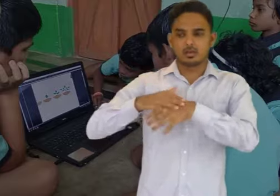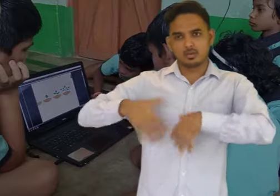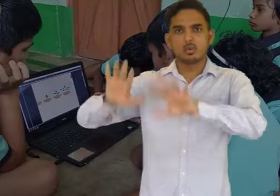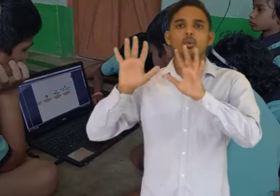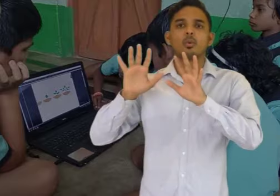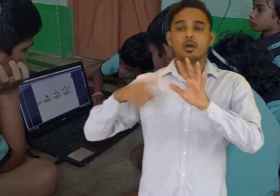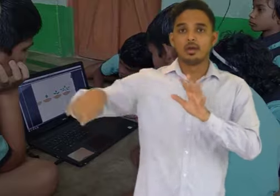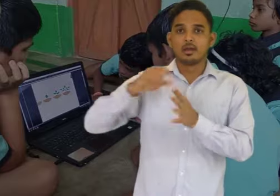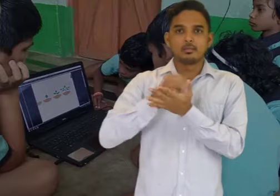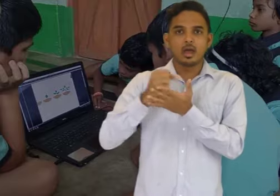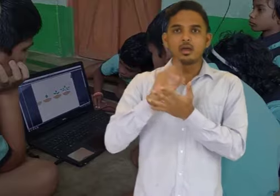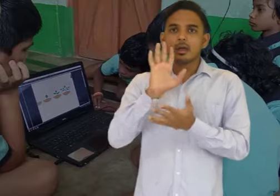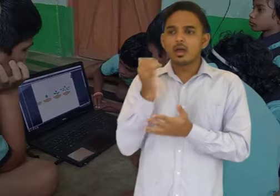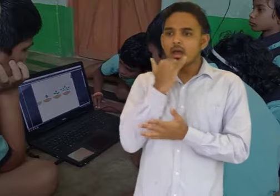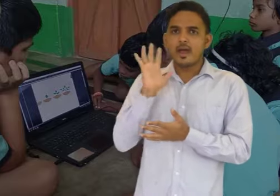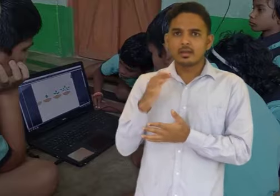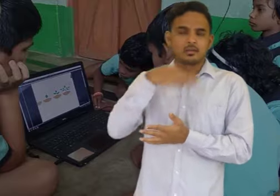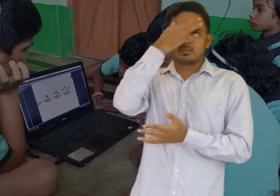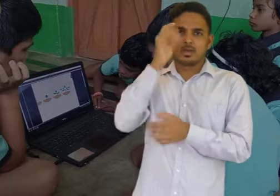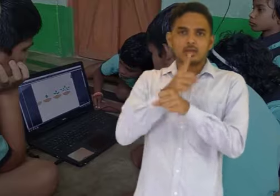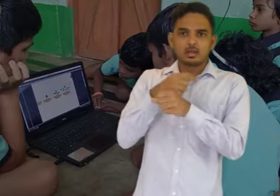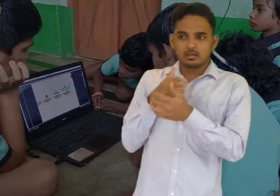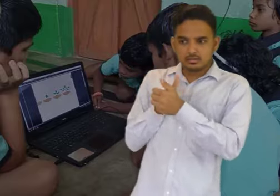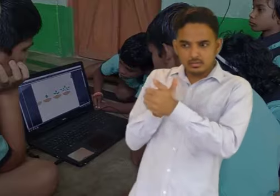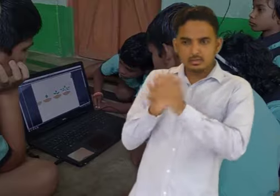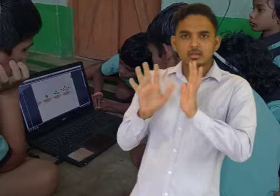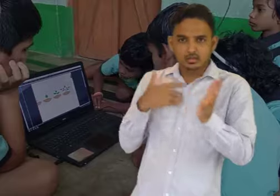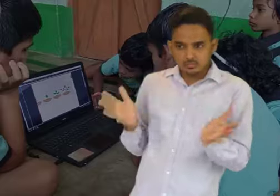which they write the related words and terms